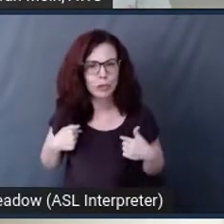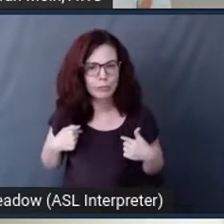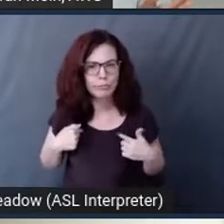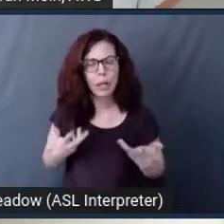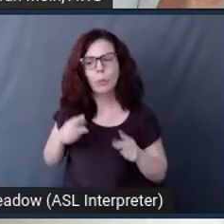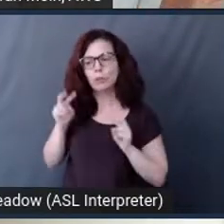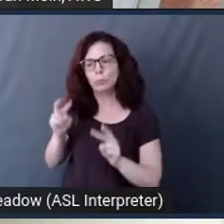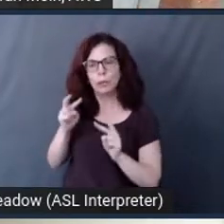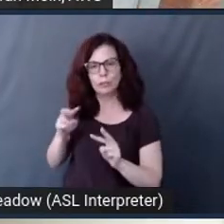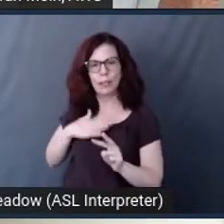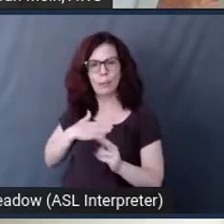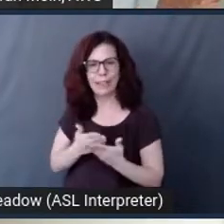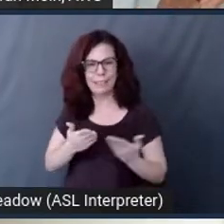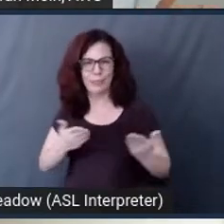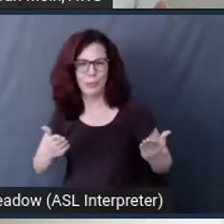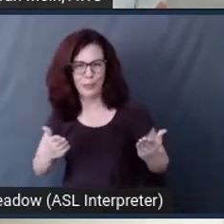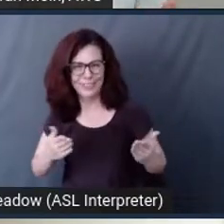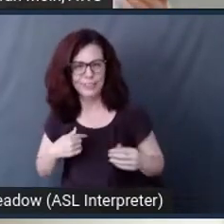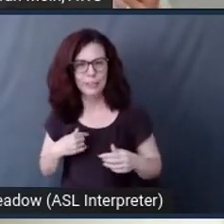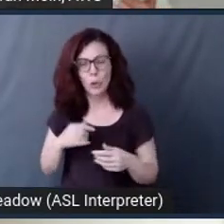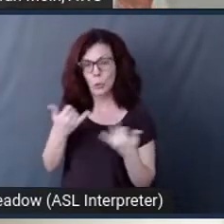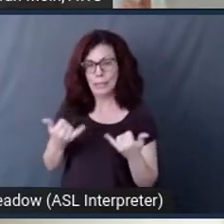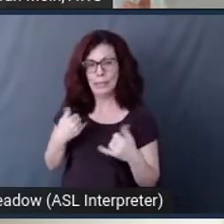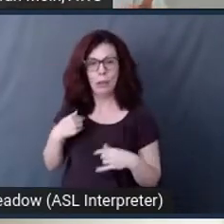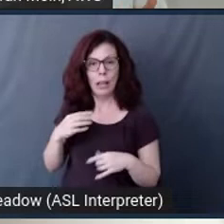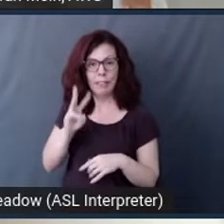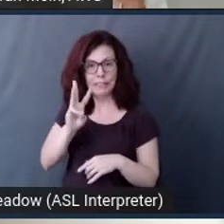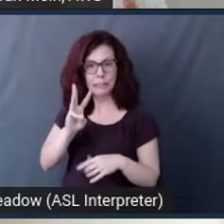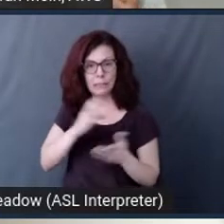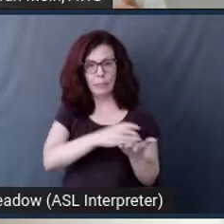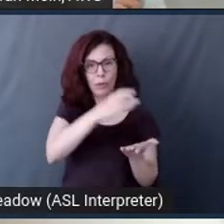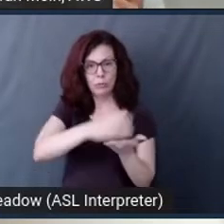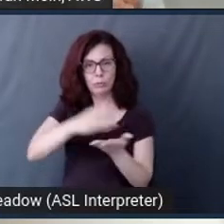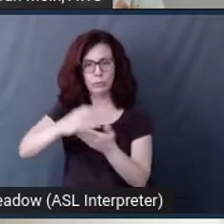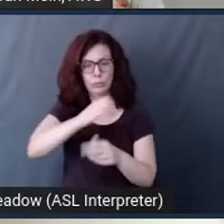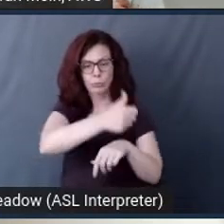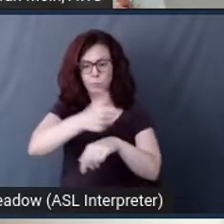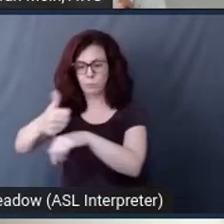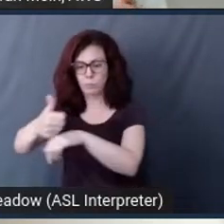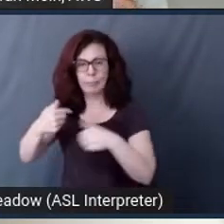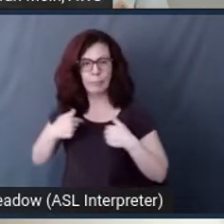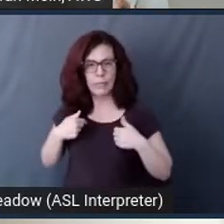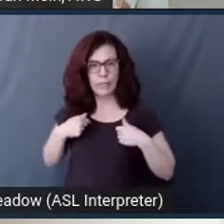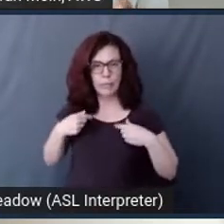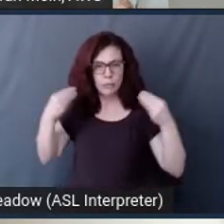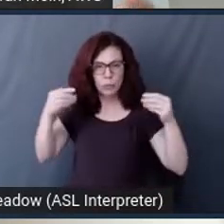So right now there are six models, and as a store manager, I want to get alerted every time